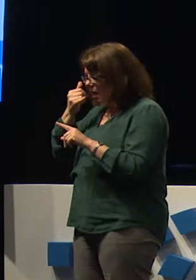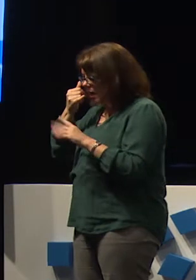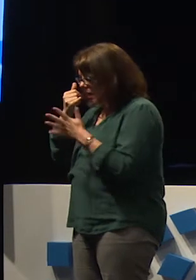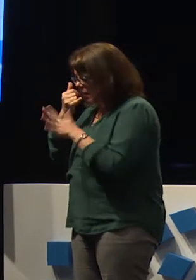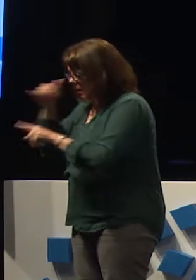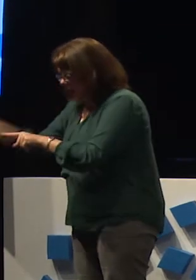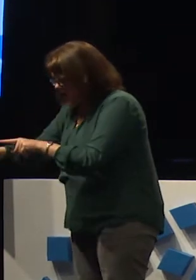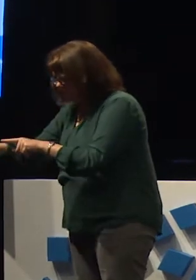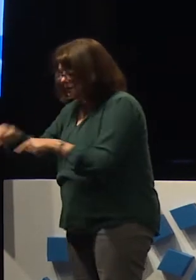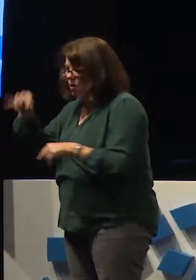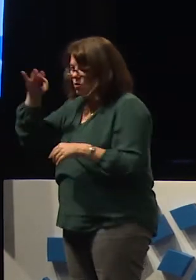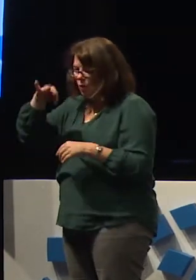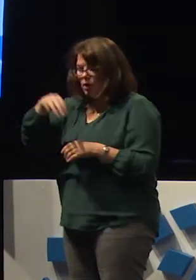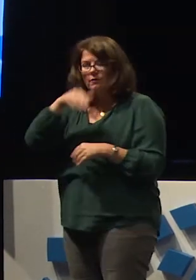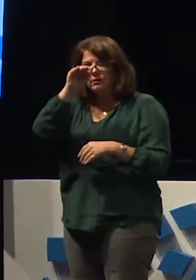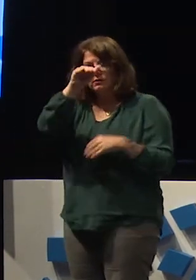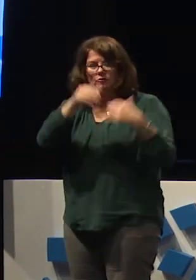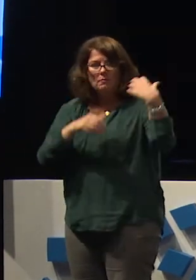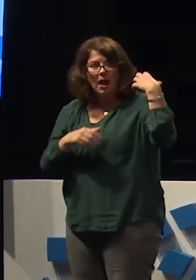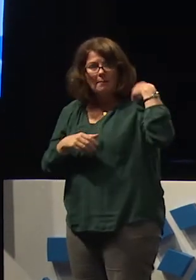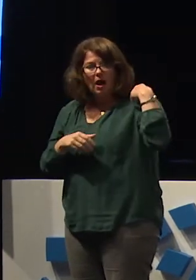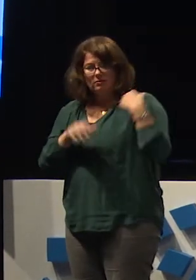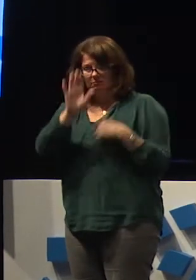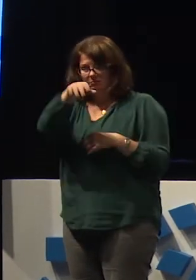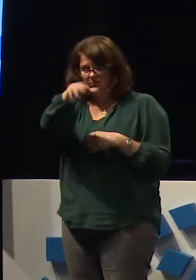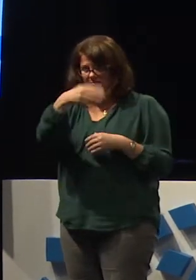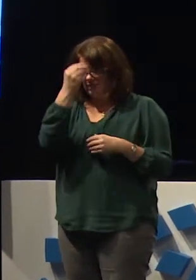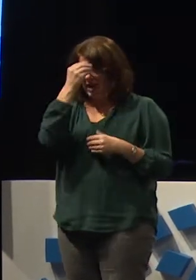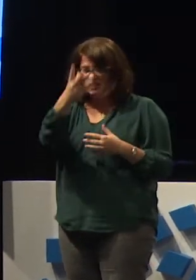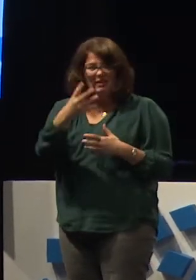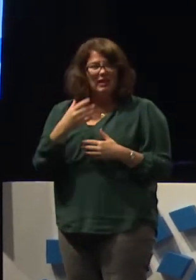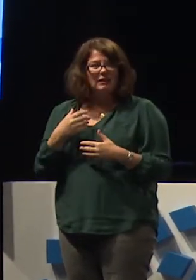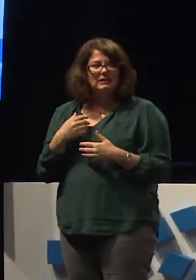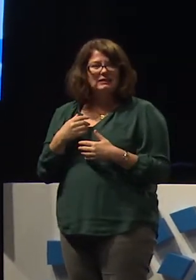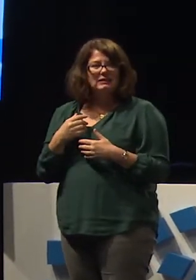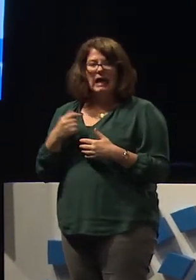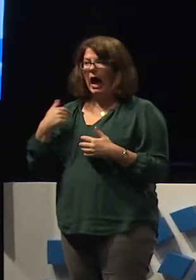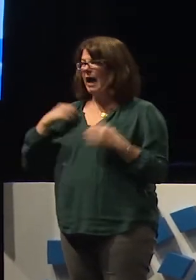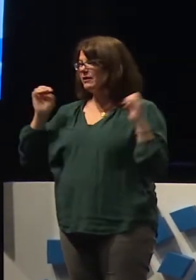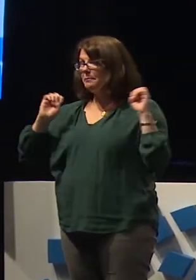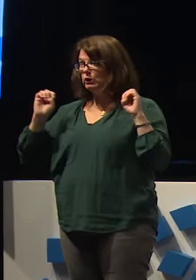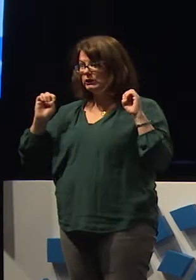walk over to my boss like I said I think having a emergency I need to leave the